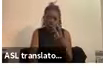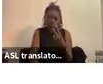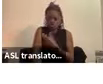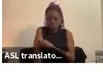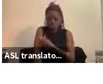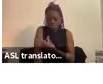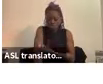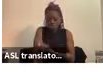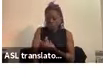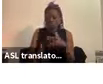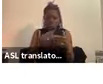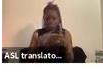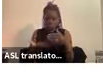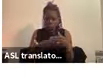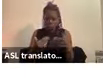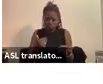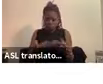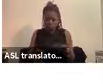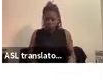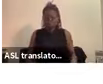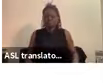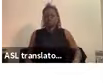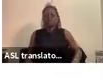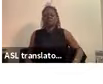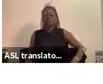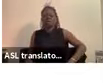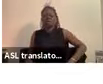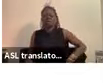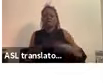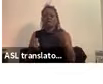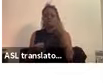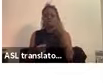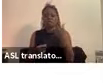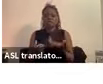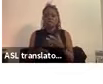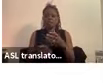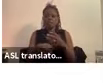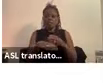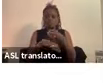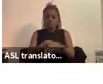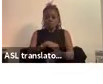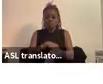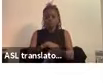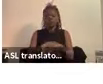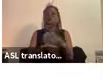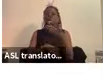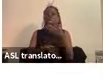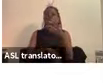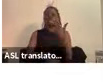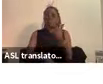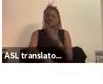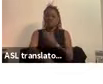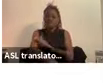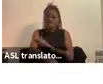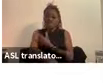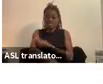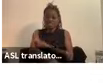It's really important to note that post vaccination cases are to be expected. No vaccine is one hundred percent